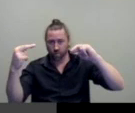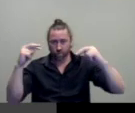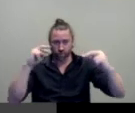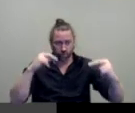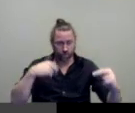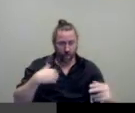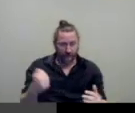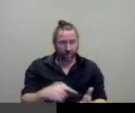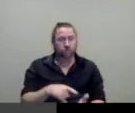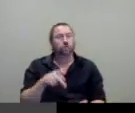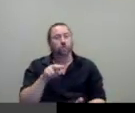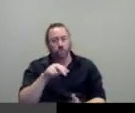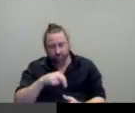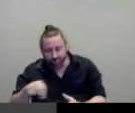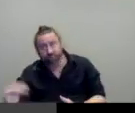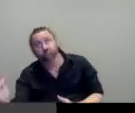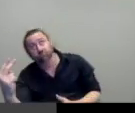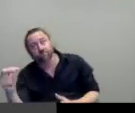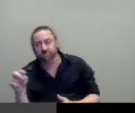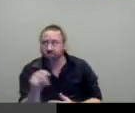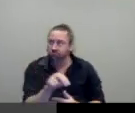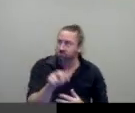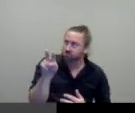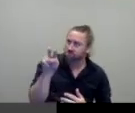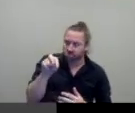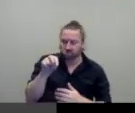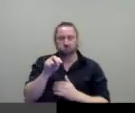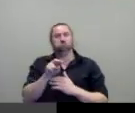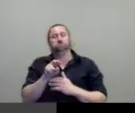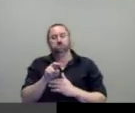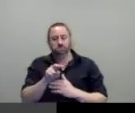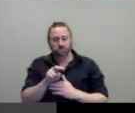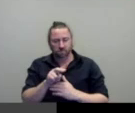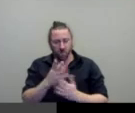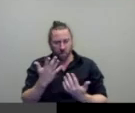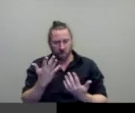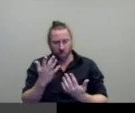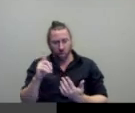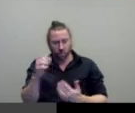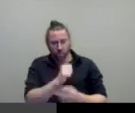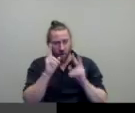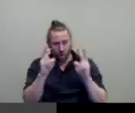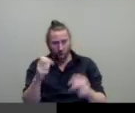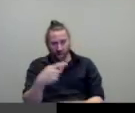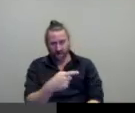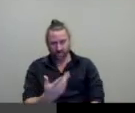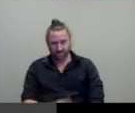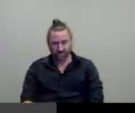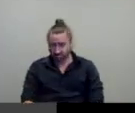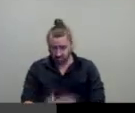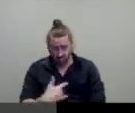and move so what should we call an artwork like this one let's reveal our answers and